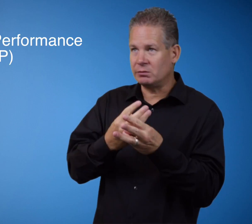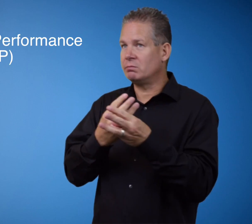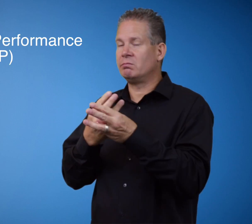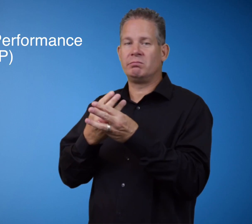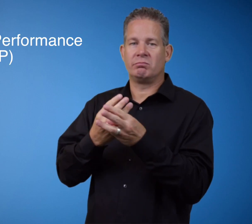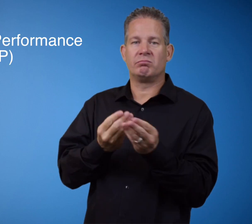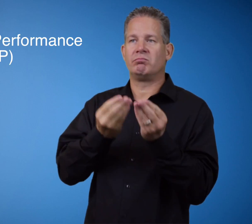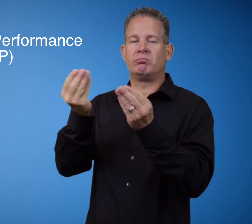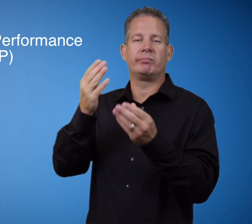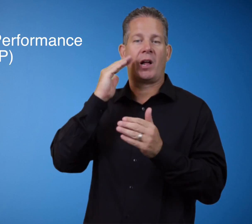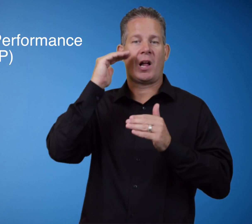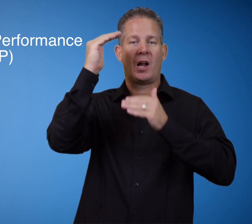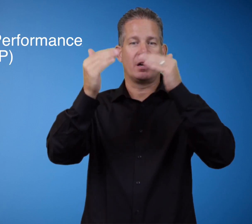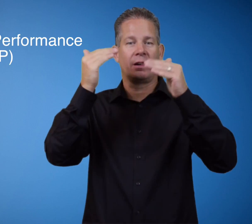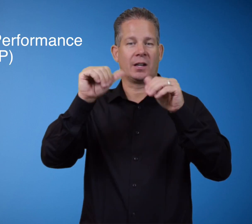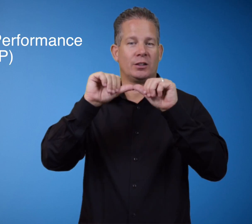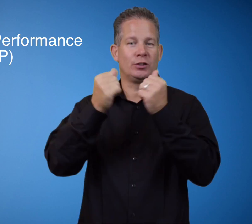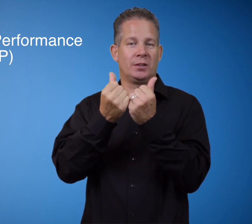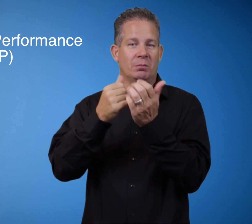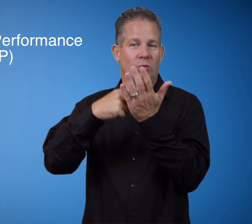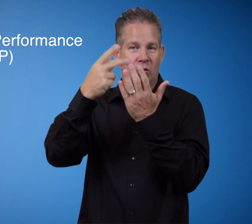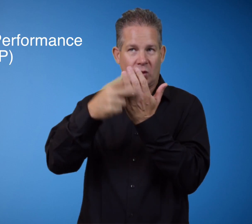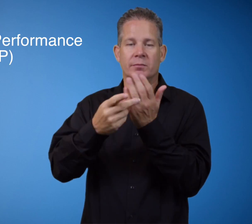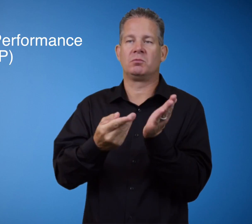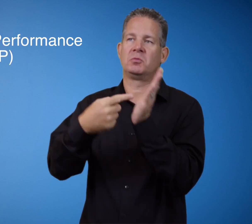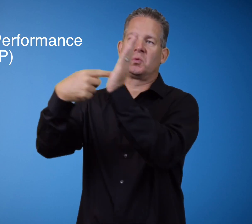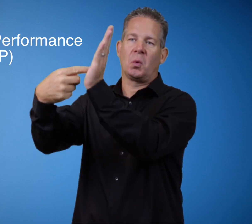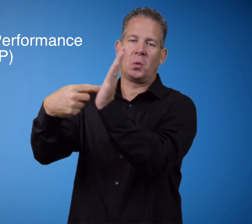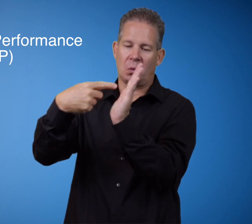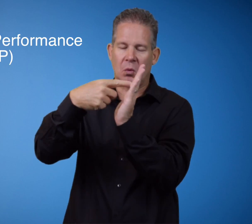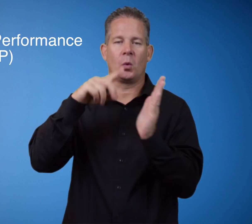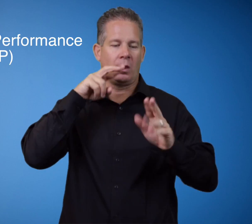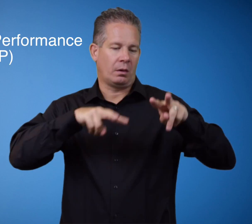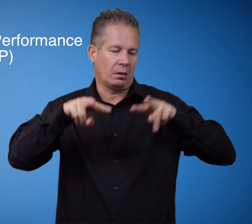As you go out into the world, you can show adult agency programs your summary of performance.